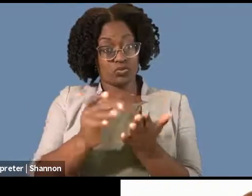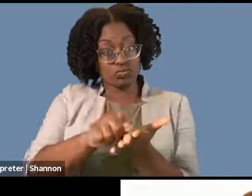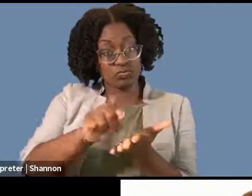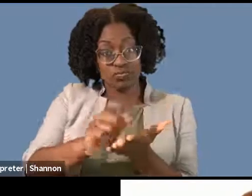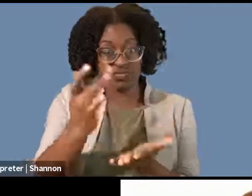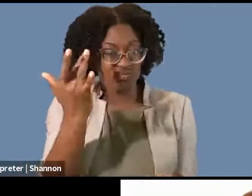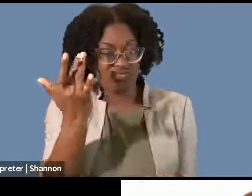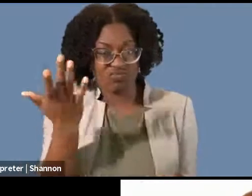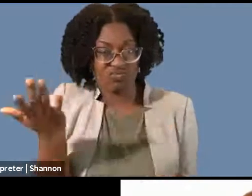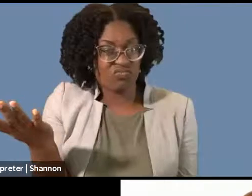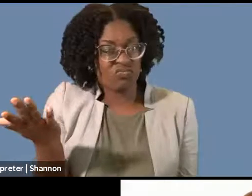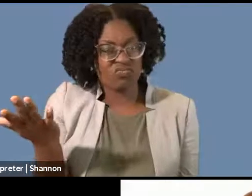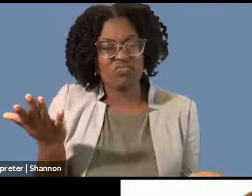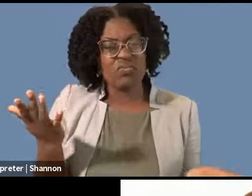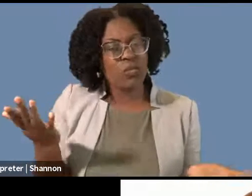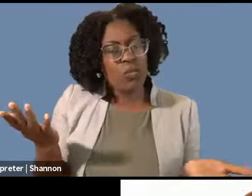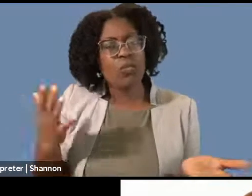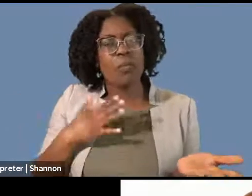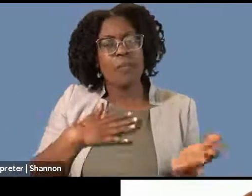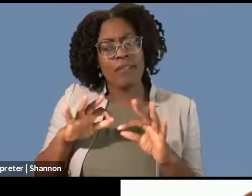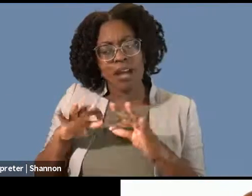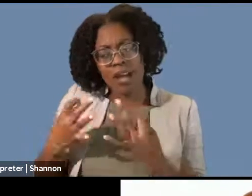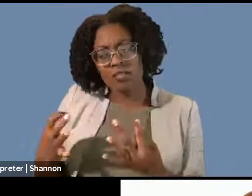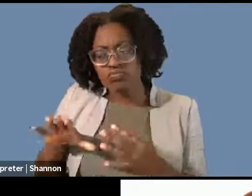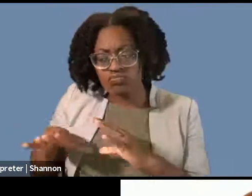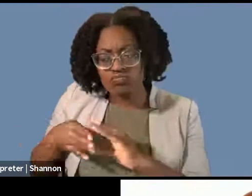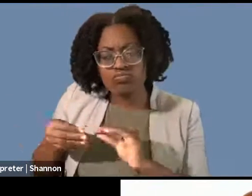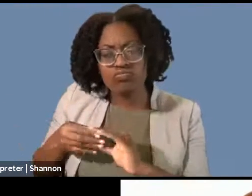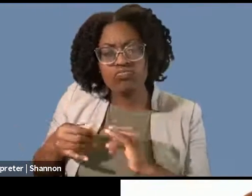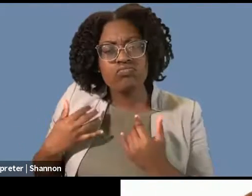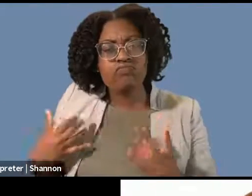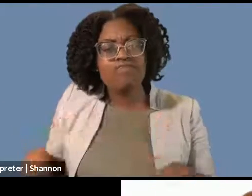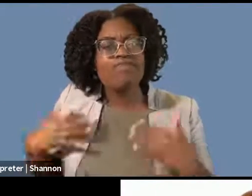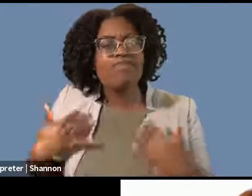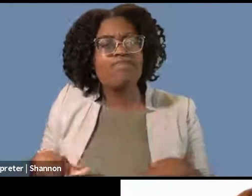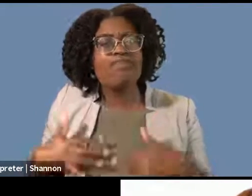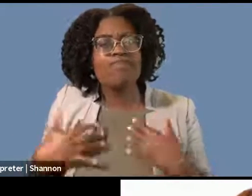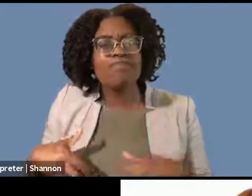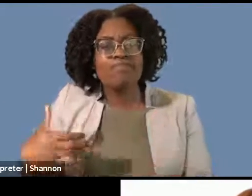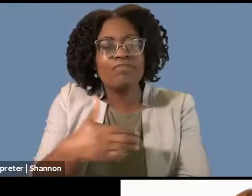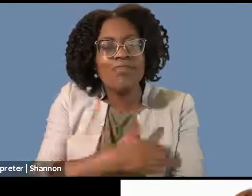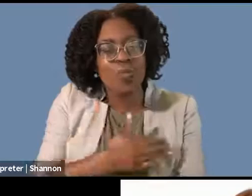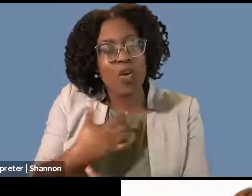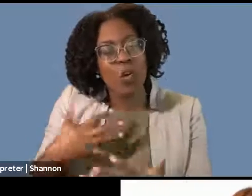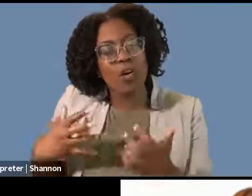If you read the book, I focused on storytelling and I think that's an important component for